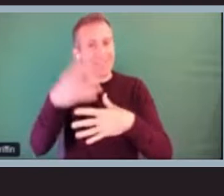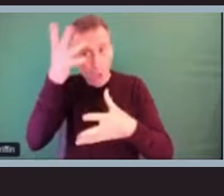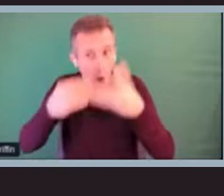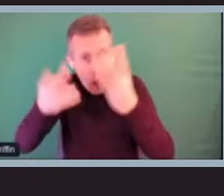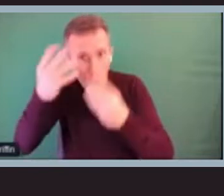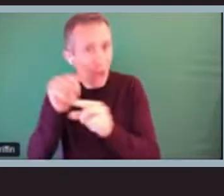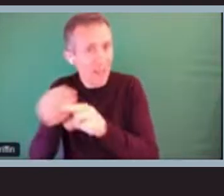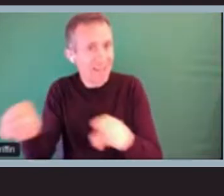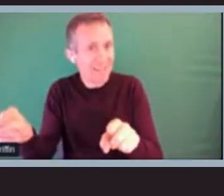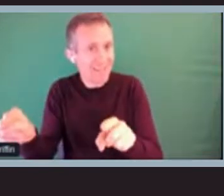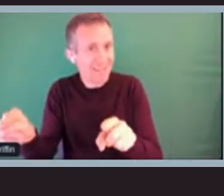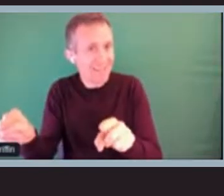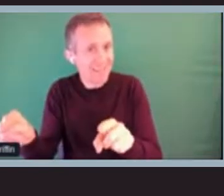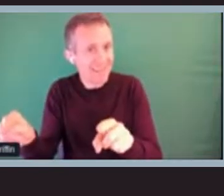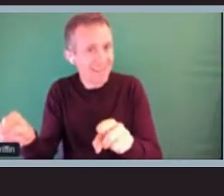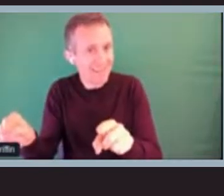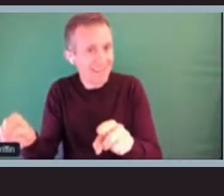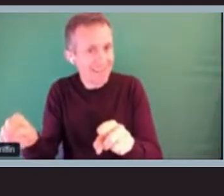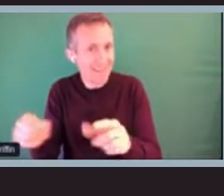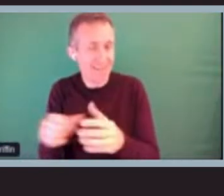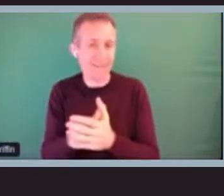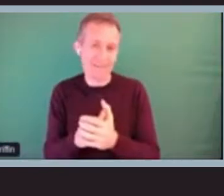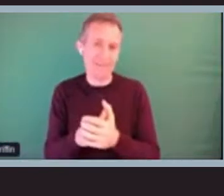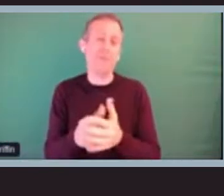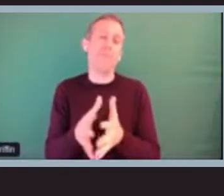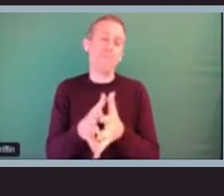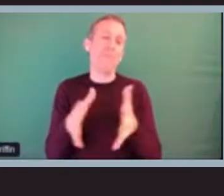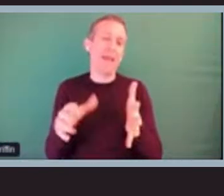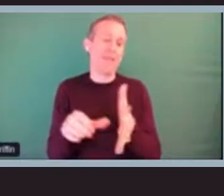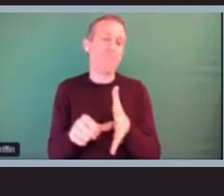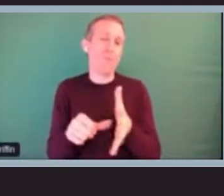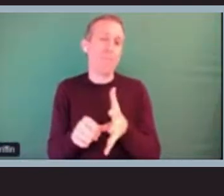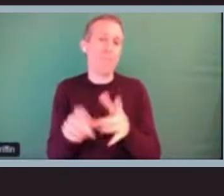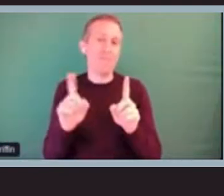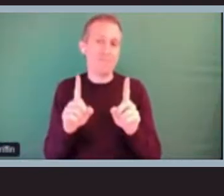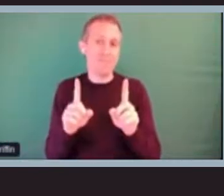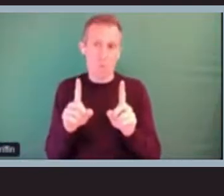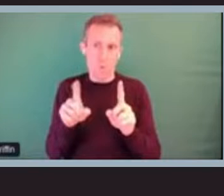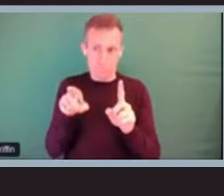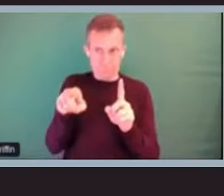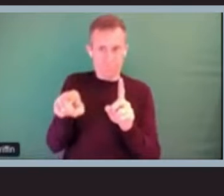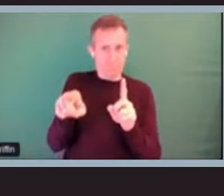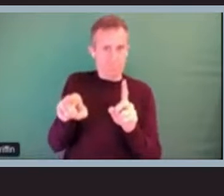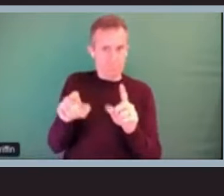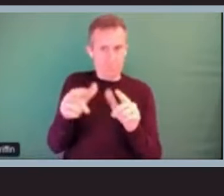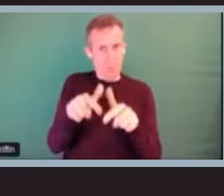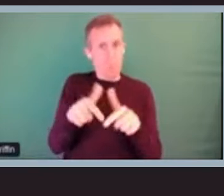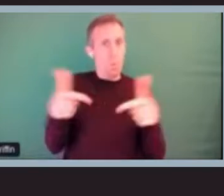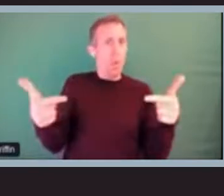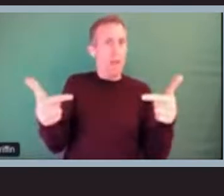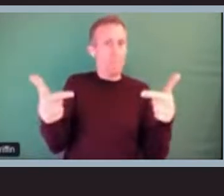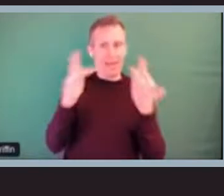It’s also the second most common accessibility issue that the Web Accessibility in Mind (WebAIM)